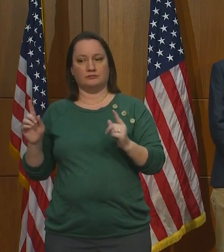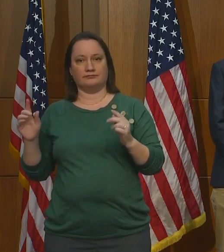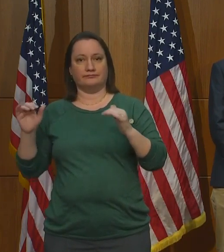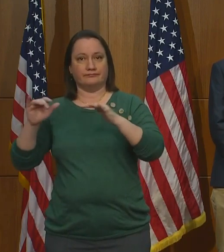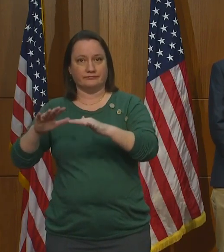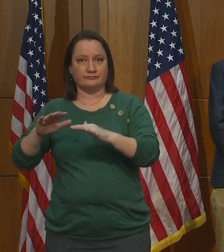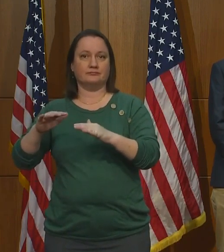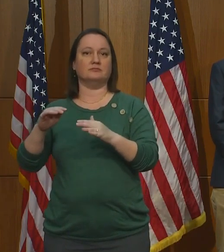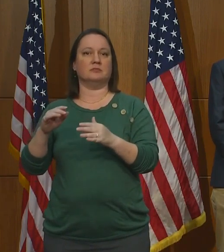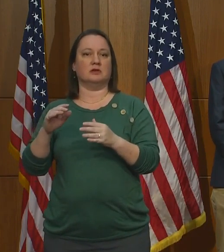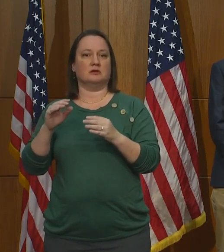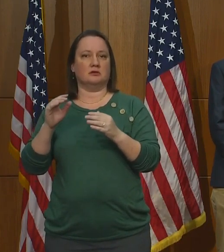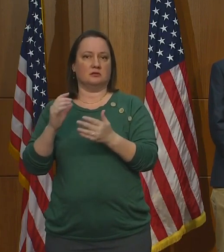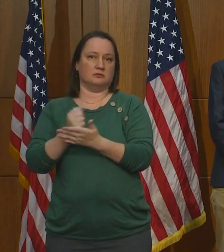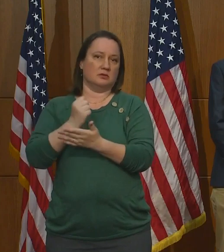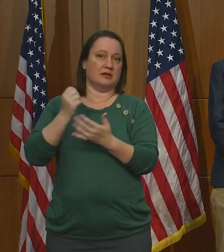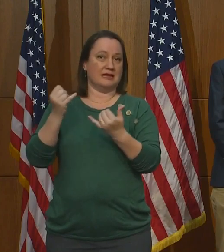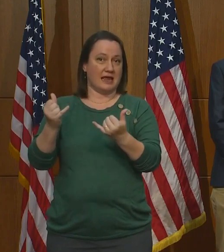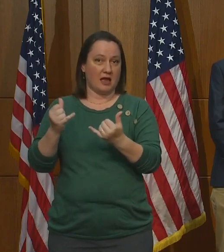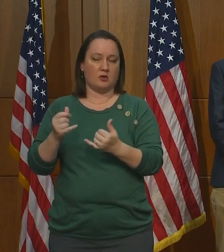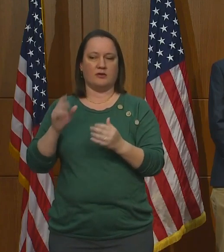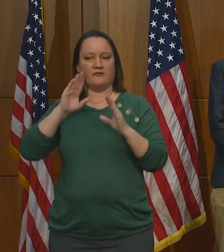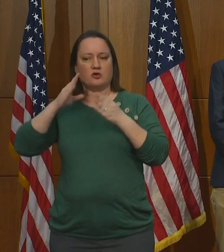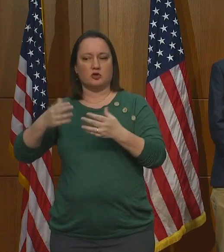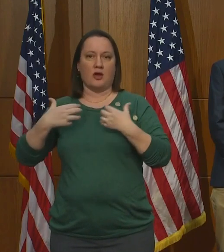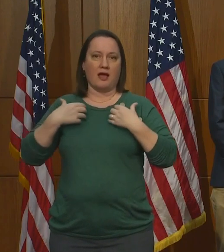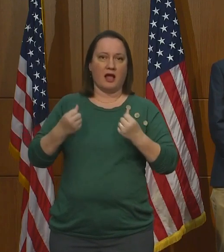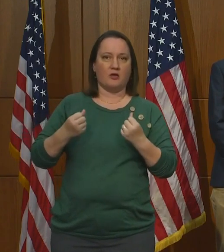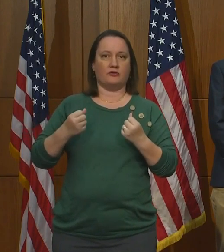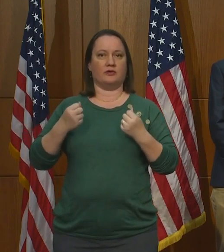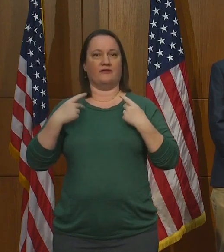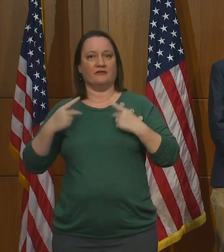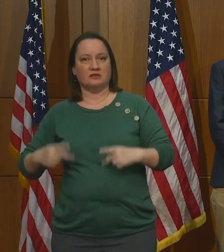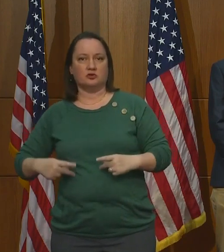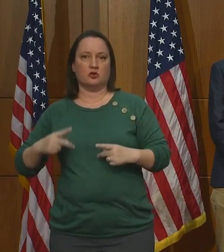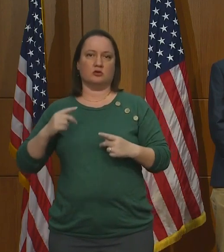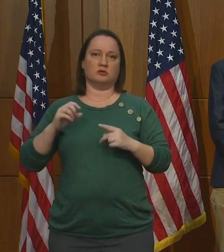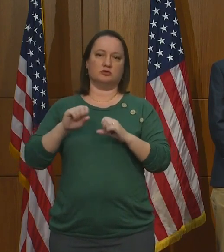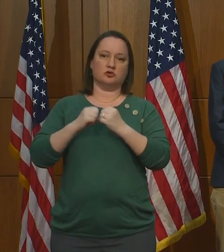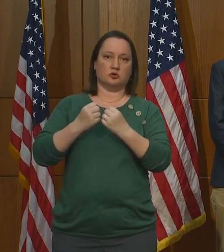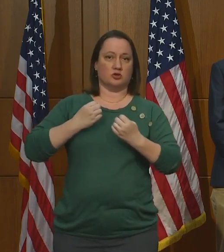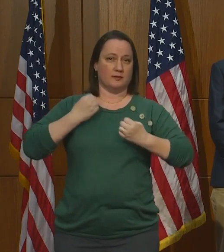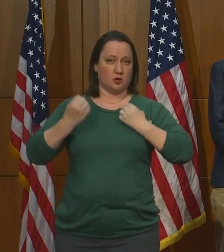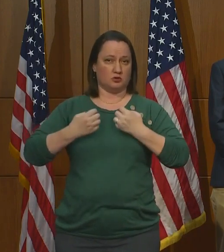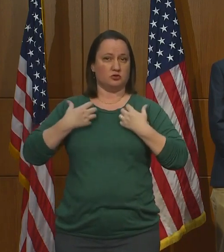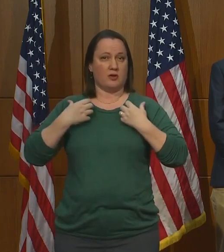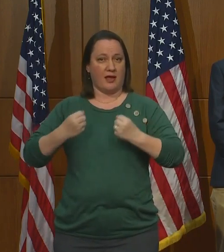BEGINNING IMMEDIATELY. IT FOCUSES ON THE HEALTH SOCIAL EMOTIONAL AND PHYSICAL WELL